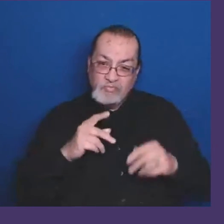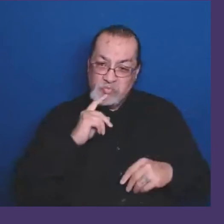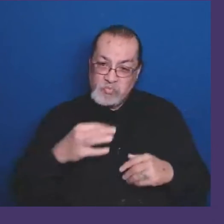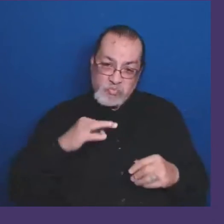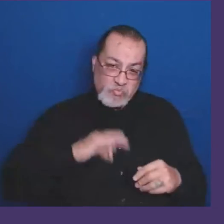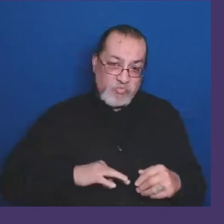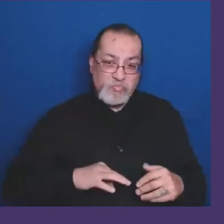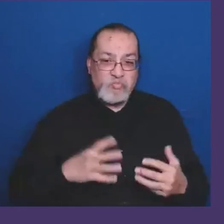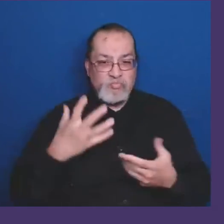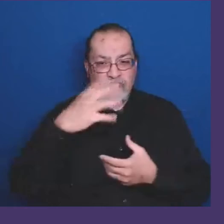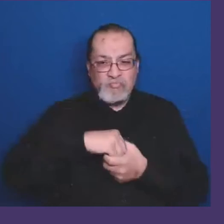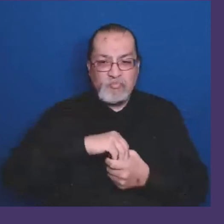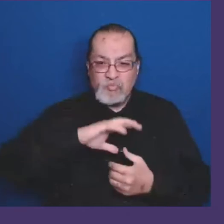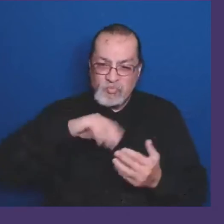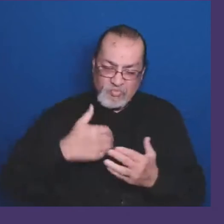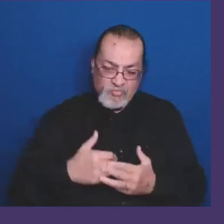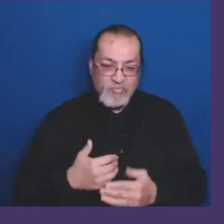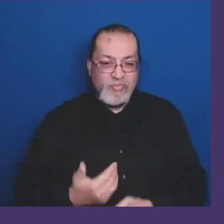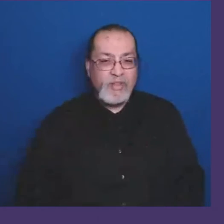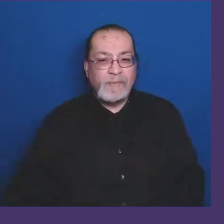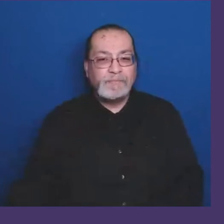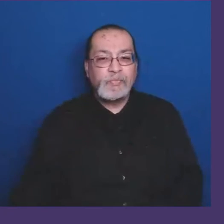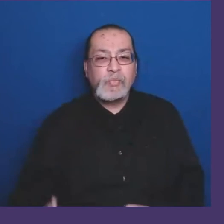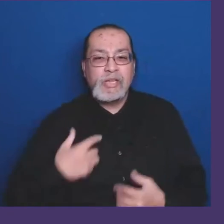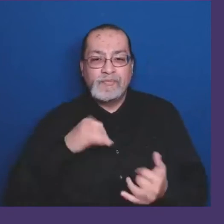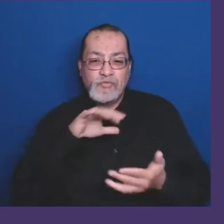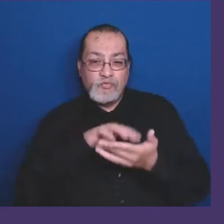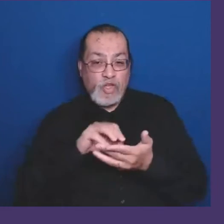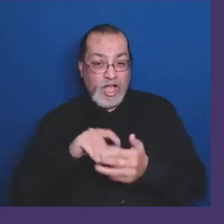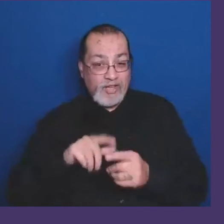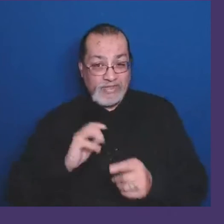but we are committed to engaging with the community along this journey.